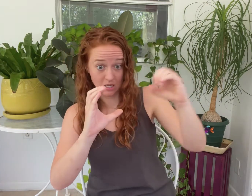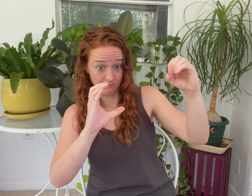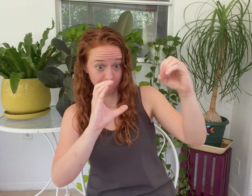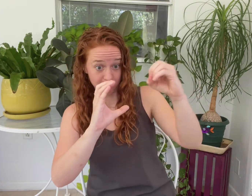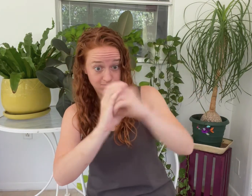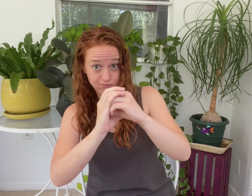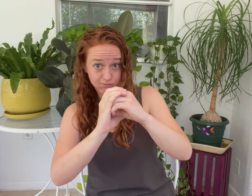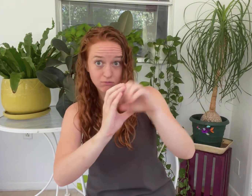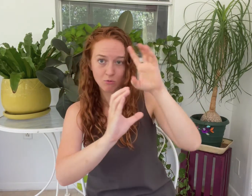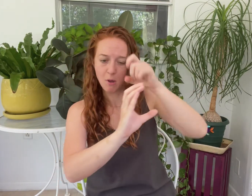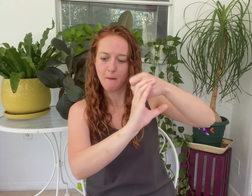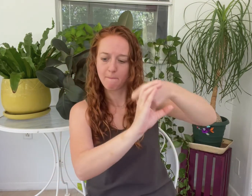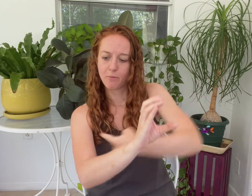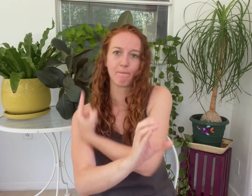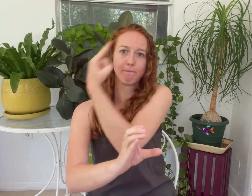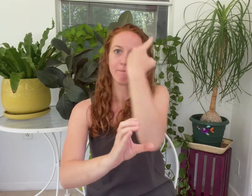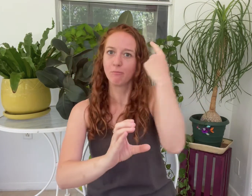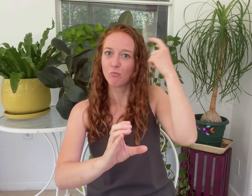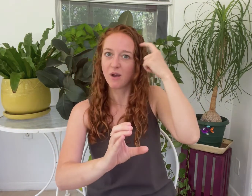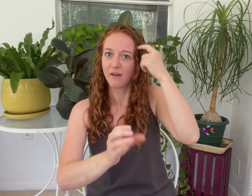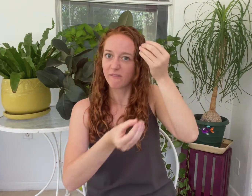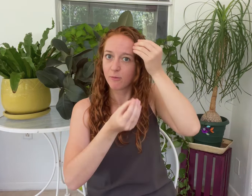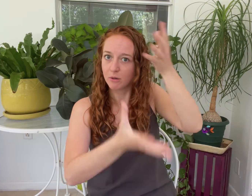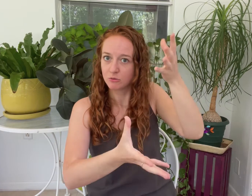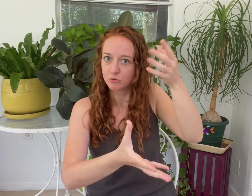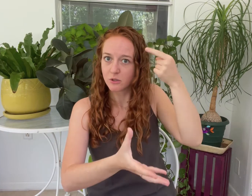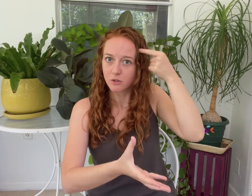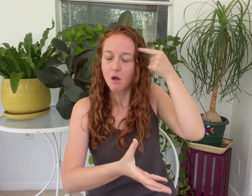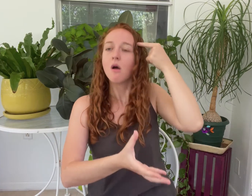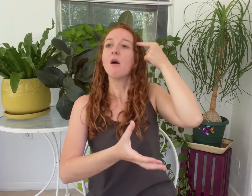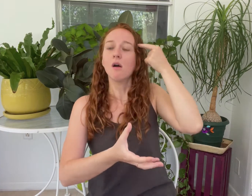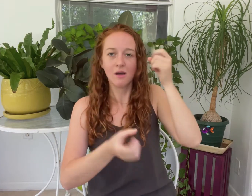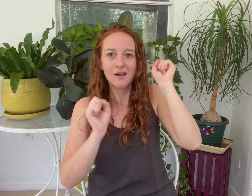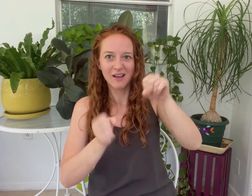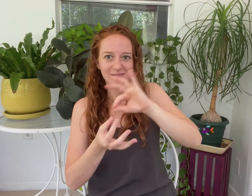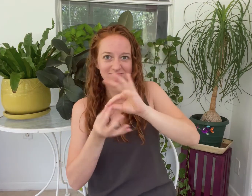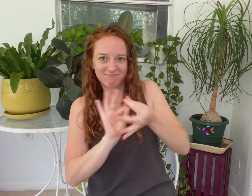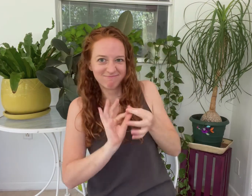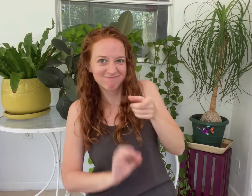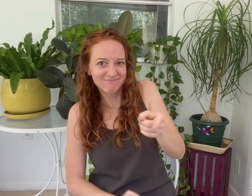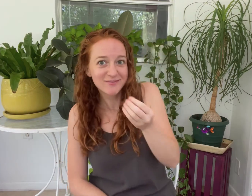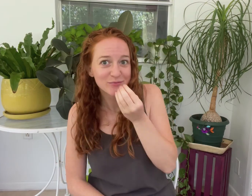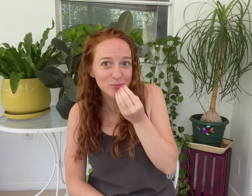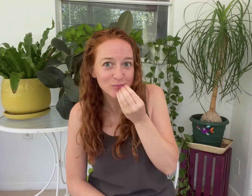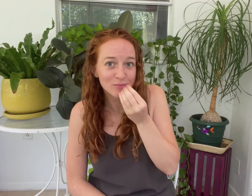and send the information to our brain to interpret.